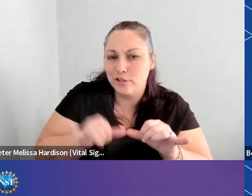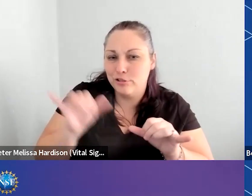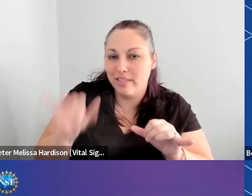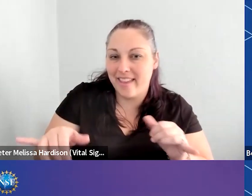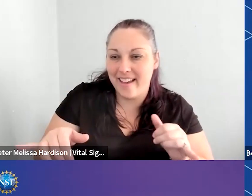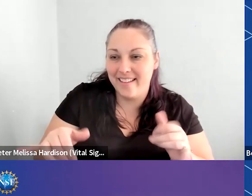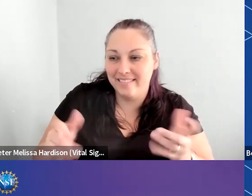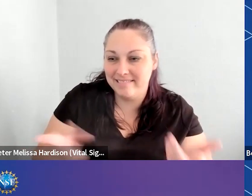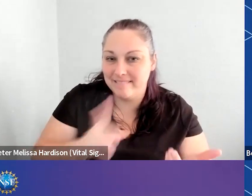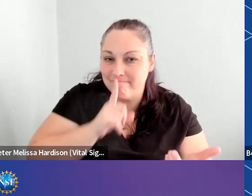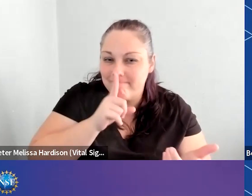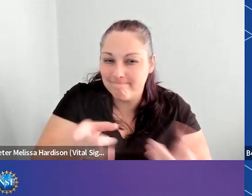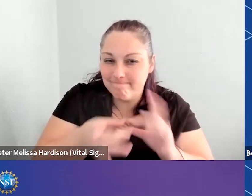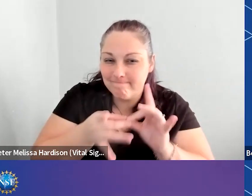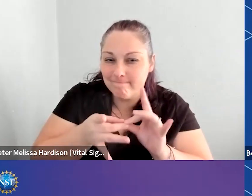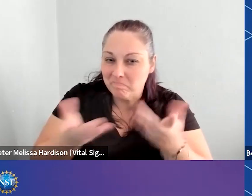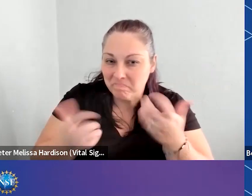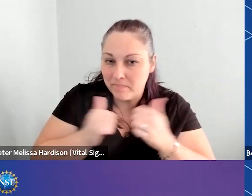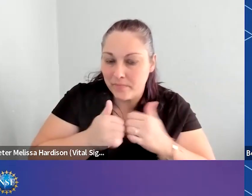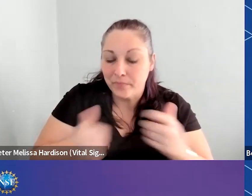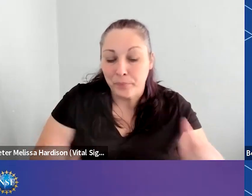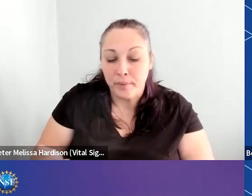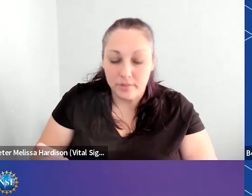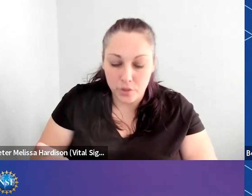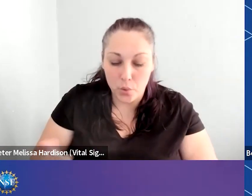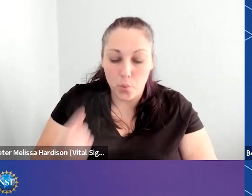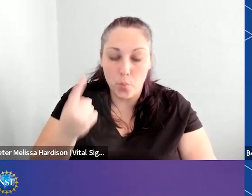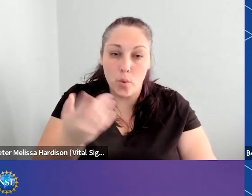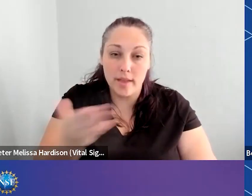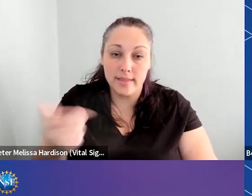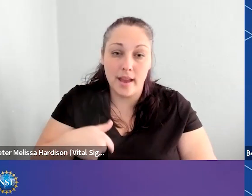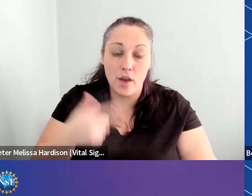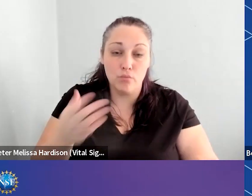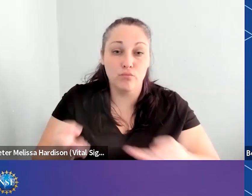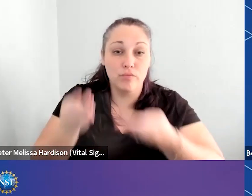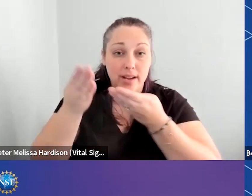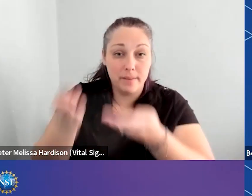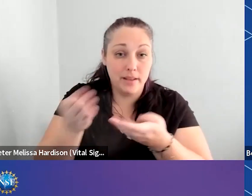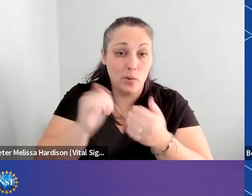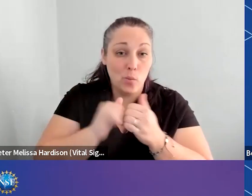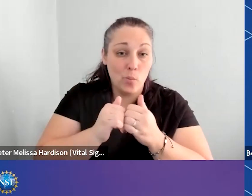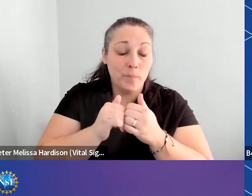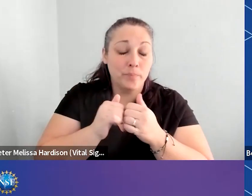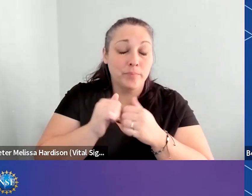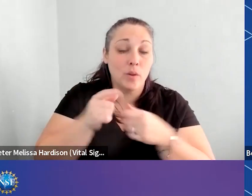And so one of the things that I would definitely recommend is that as you work through the process, again send in one of the --